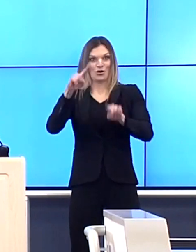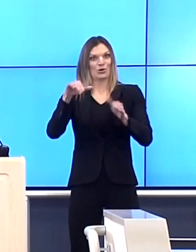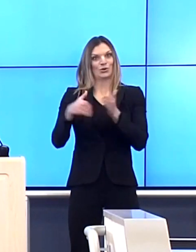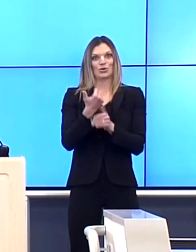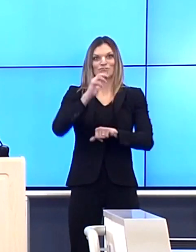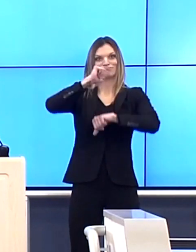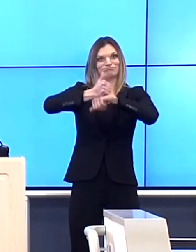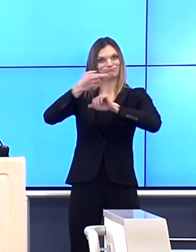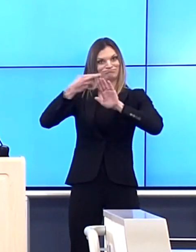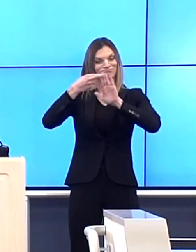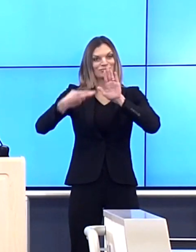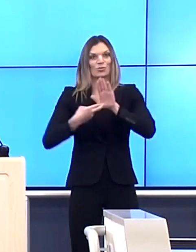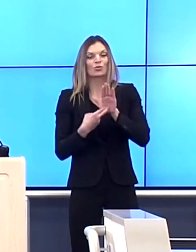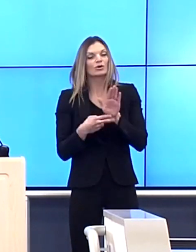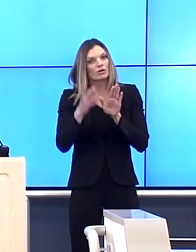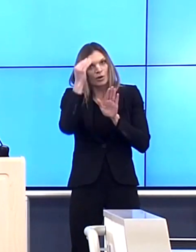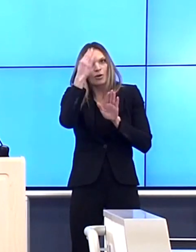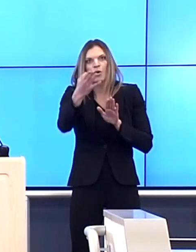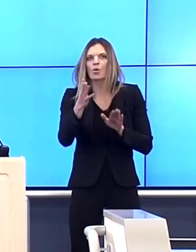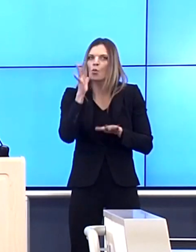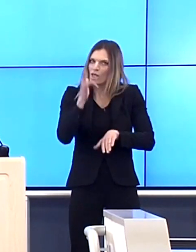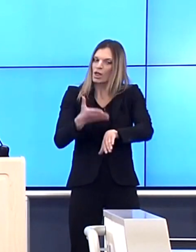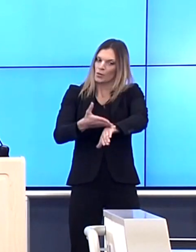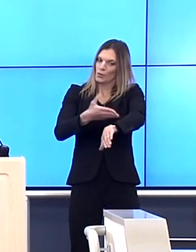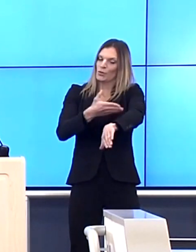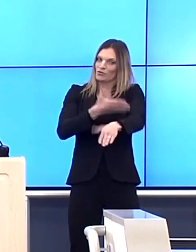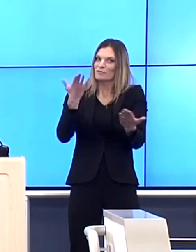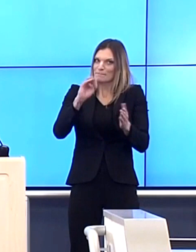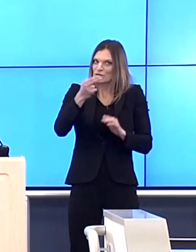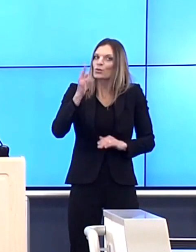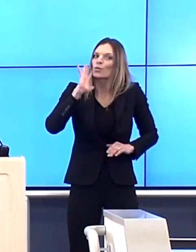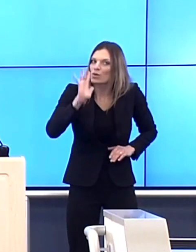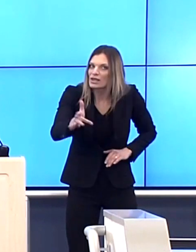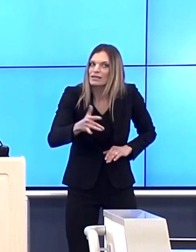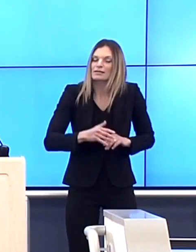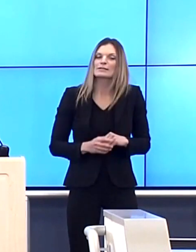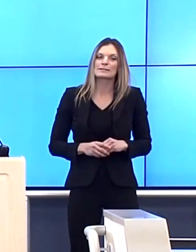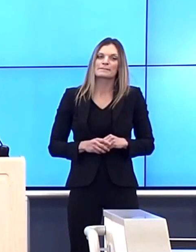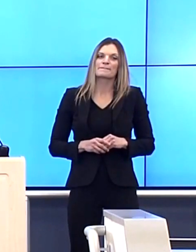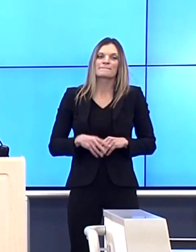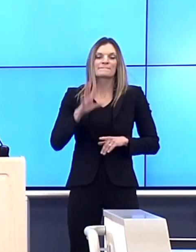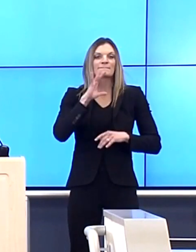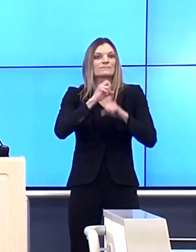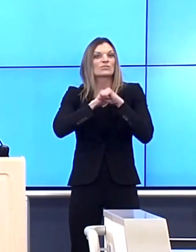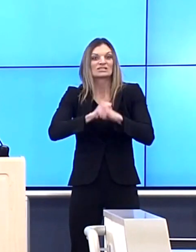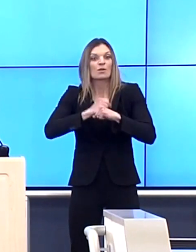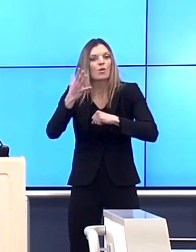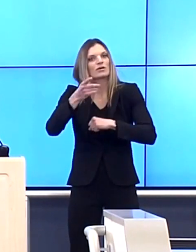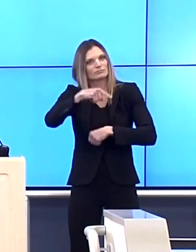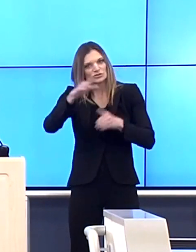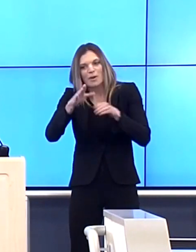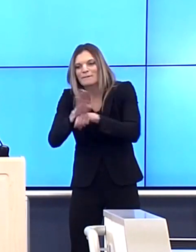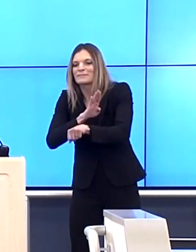I KNOW THE ACTION OF MY ADMINISTRATION TODAY WILL SAVE ADMINISTRATION TODAY WILL SAVE LIVES AND WILL HAVE A POSITIVE LIVES AND WILL HAVE A POSITIVE IMPACT ON FAMILIES AND FRONTLINE IMPACT ON FAMILIES AND FRONTLINE WORKERS AND ULTIMATELY OUR SMALL